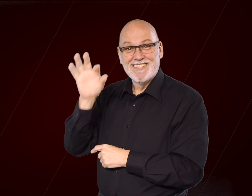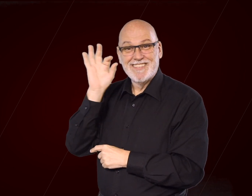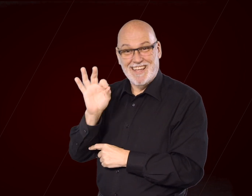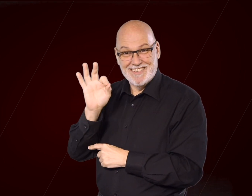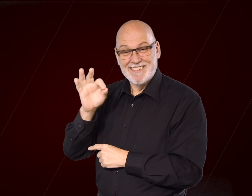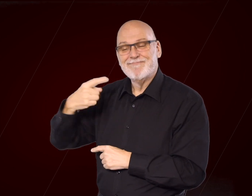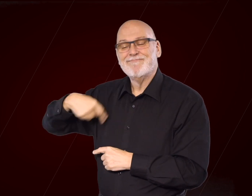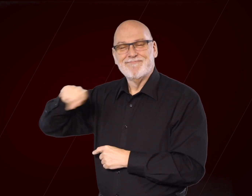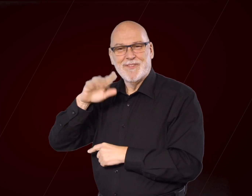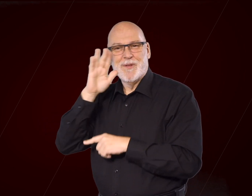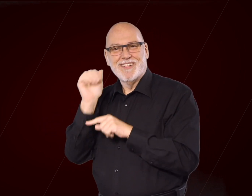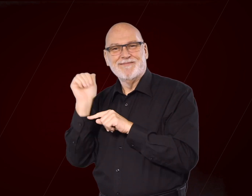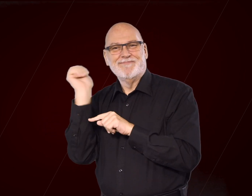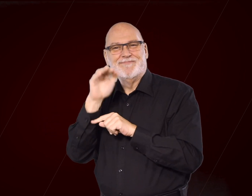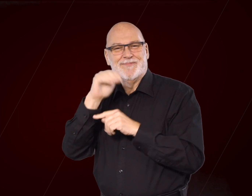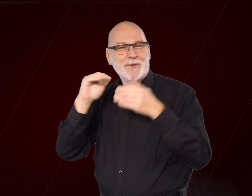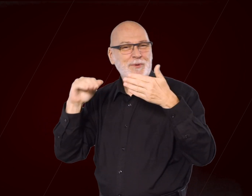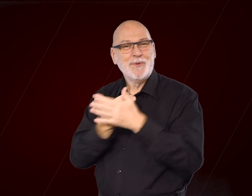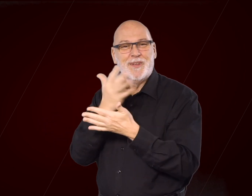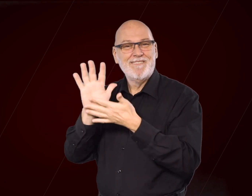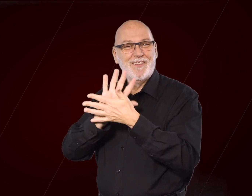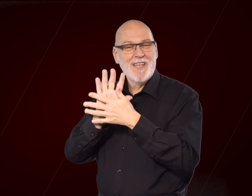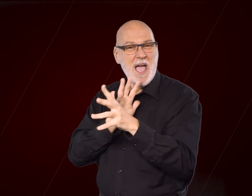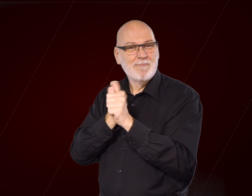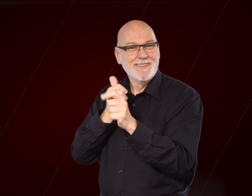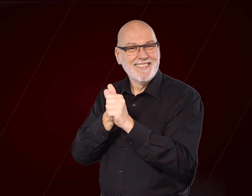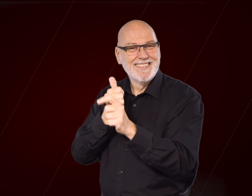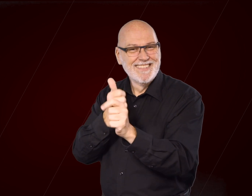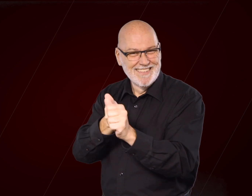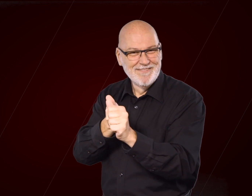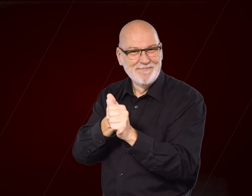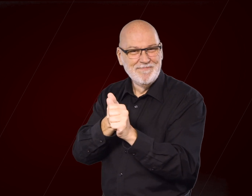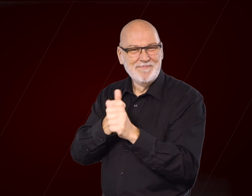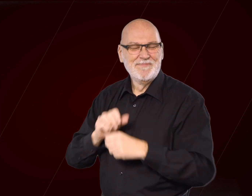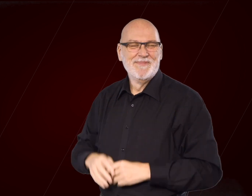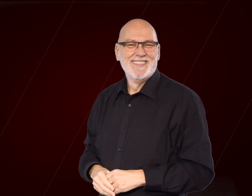DeafDots to get new video updates!